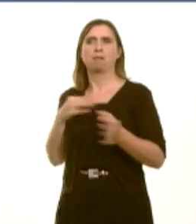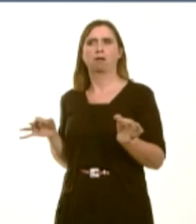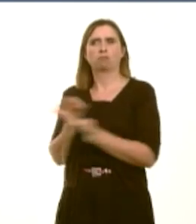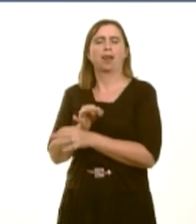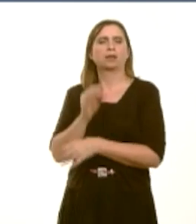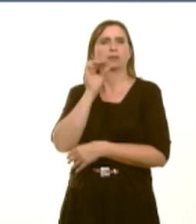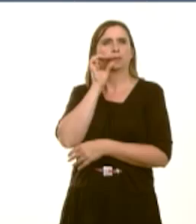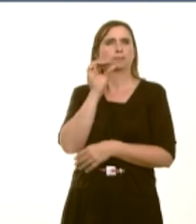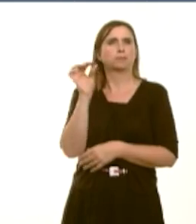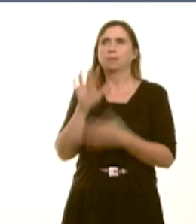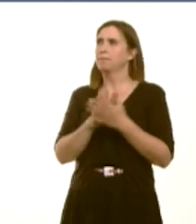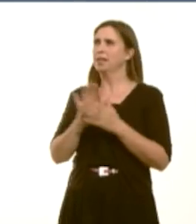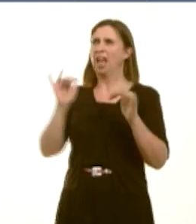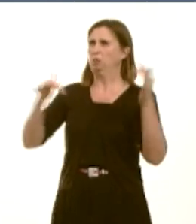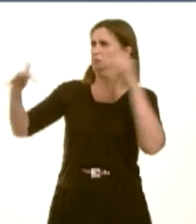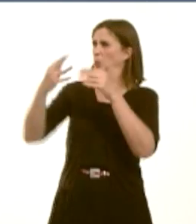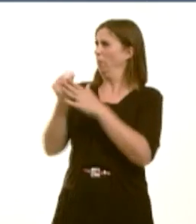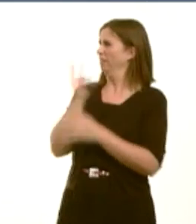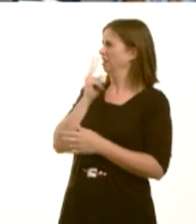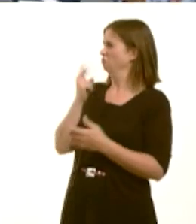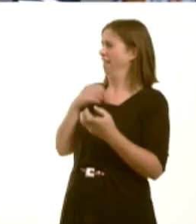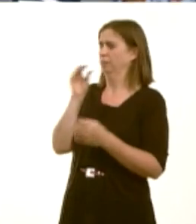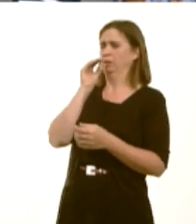outside with cigarette smokers? Carwyn Jones: May I congratulate the leader